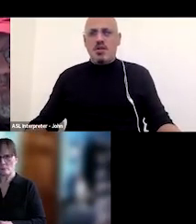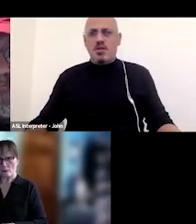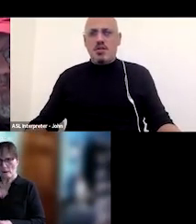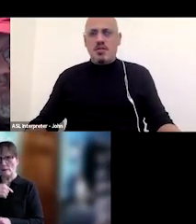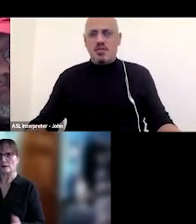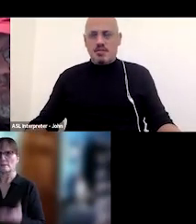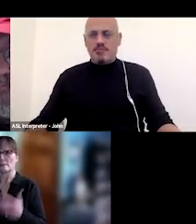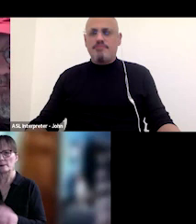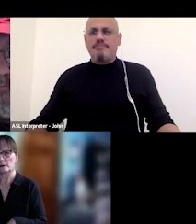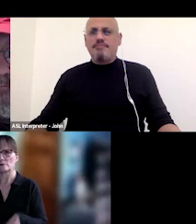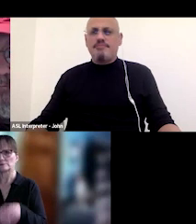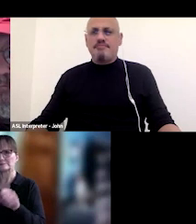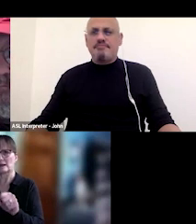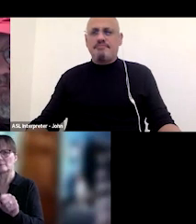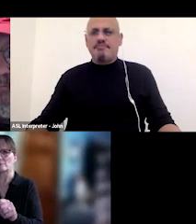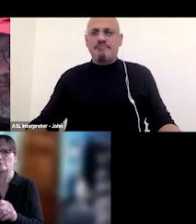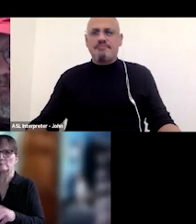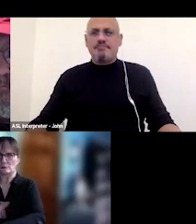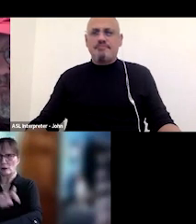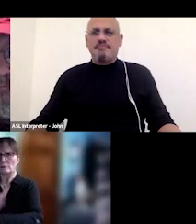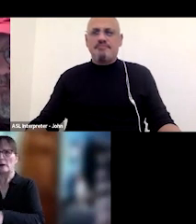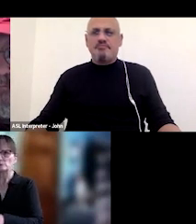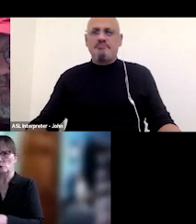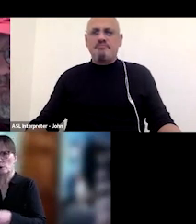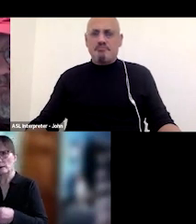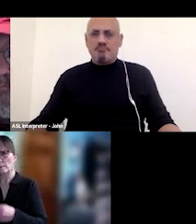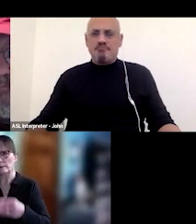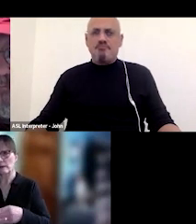a while for us to complete the application process